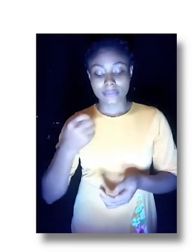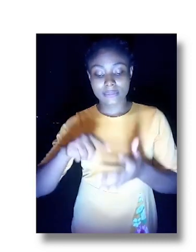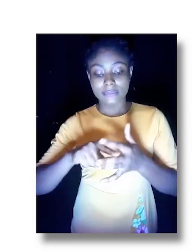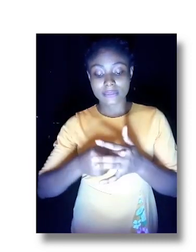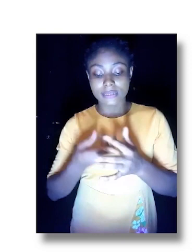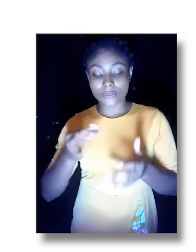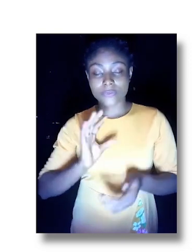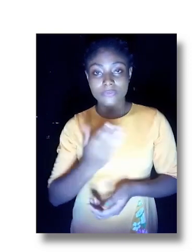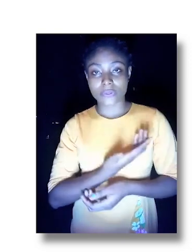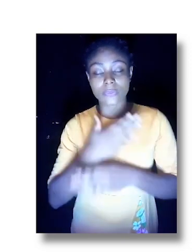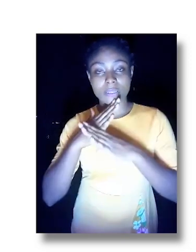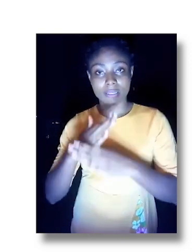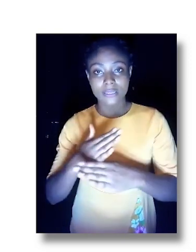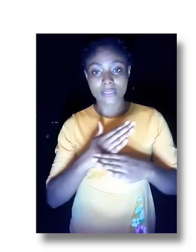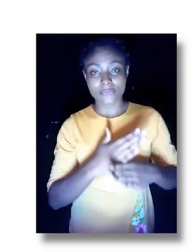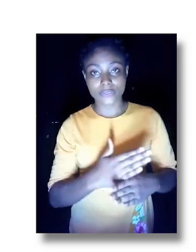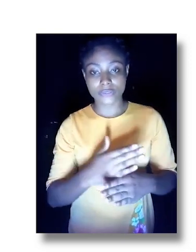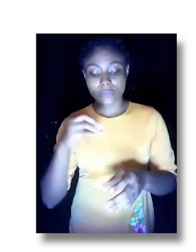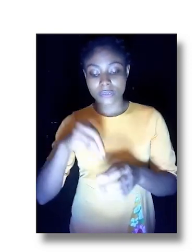António Guterres.